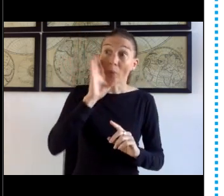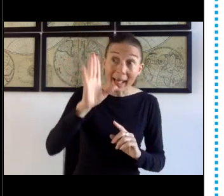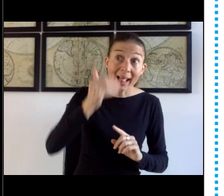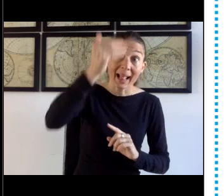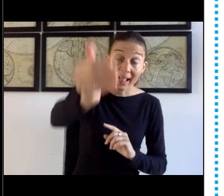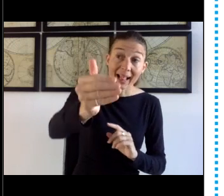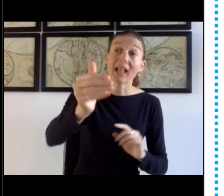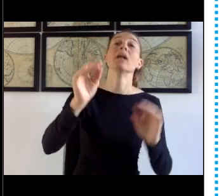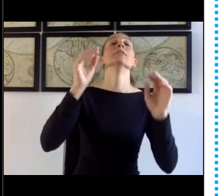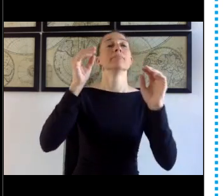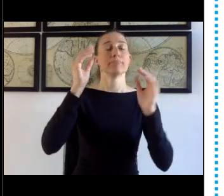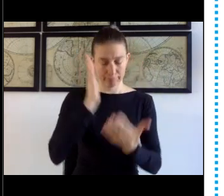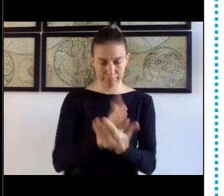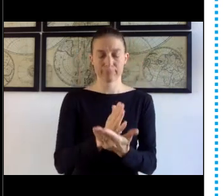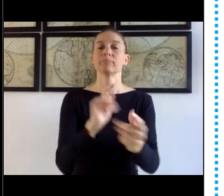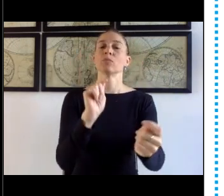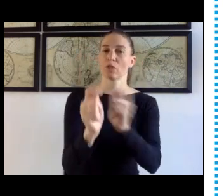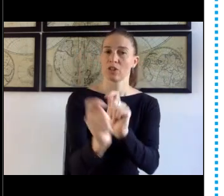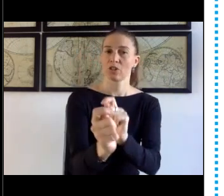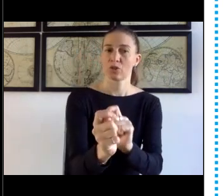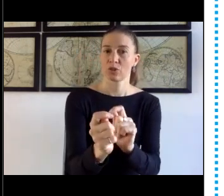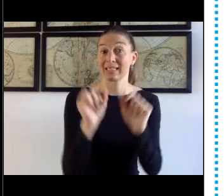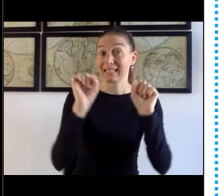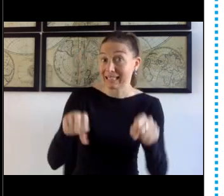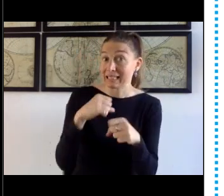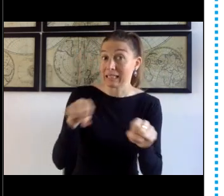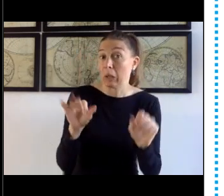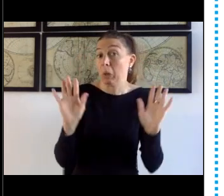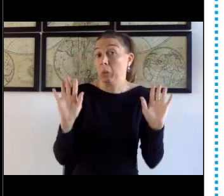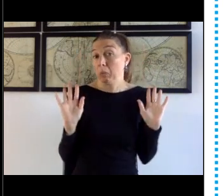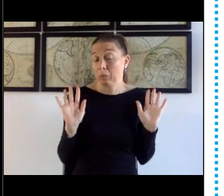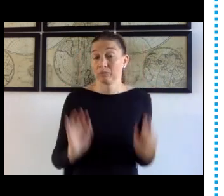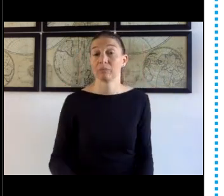We've been contacted by the external consultancy